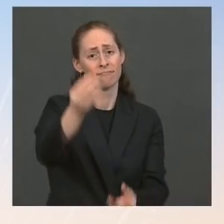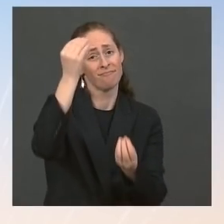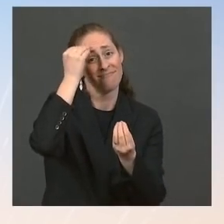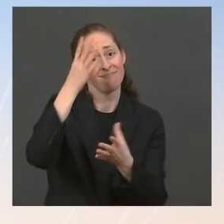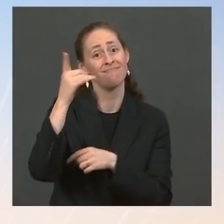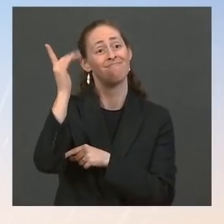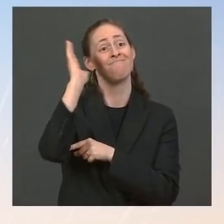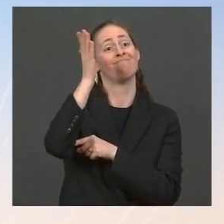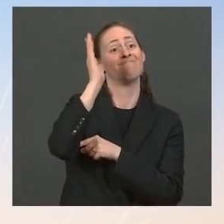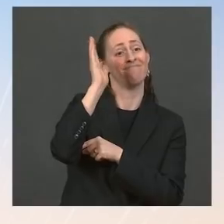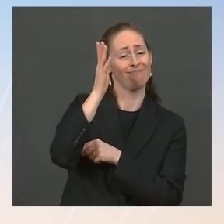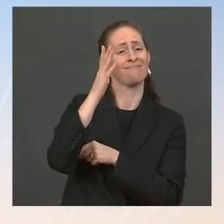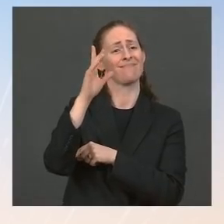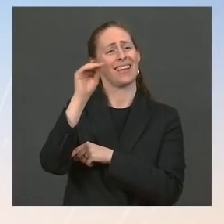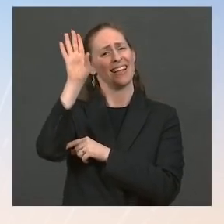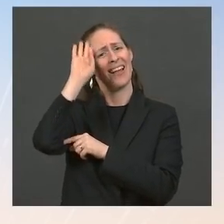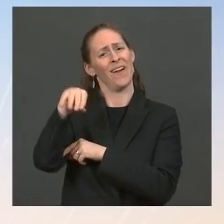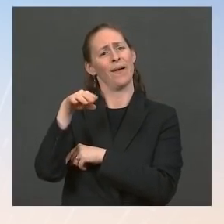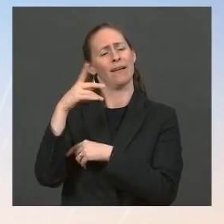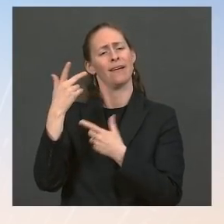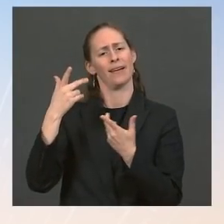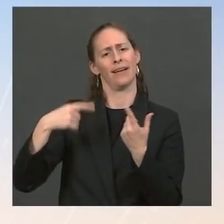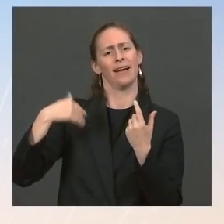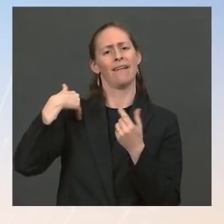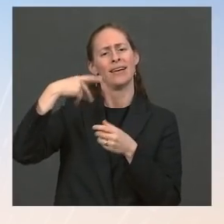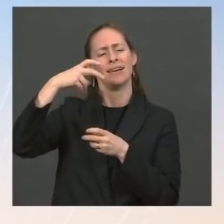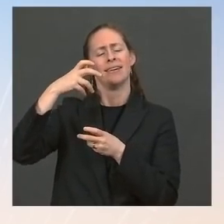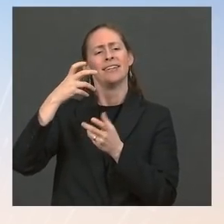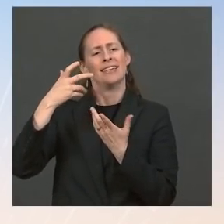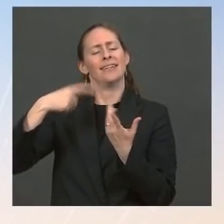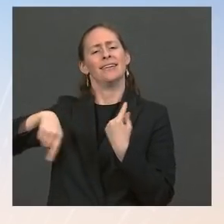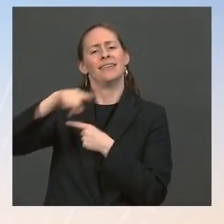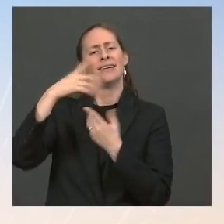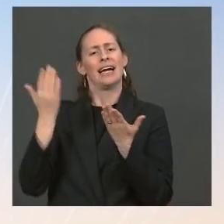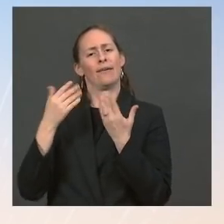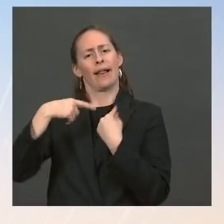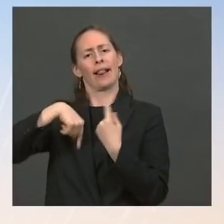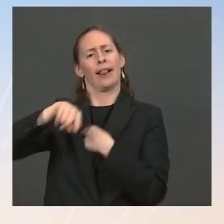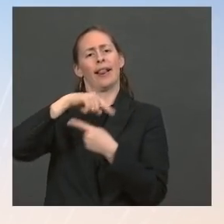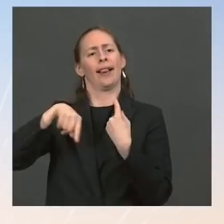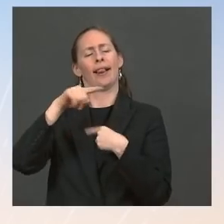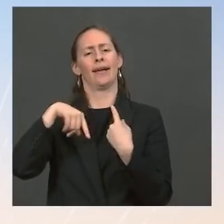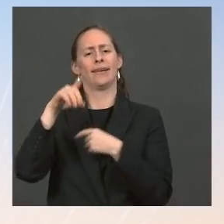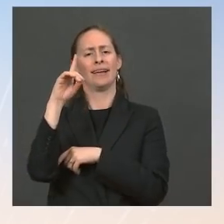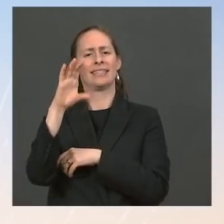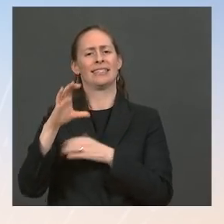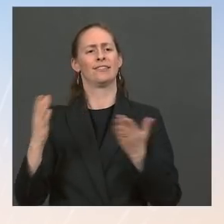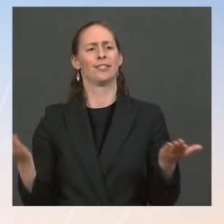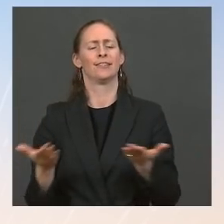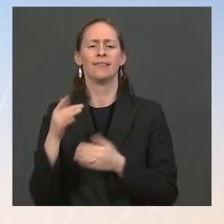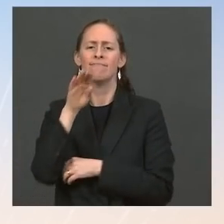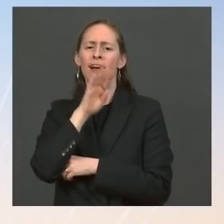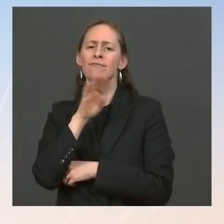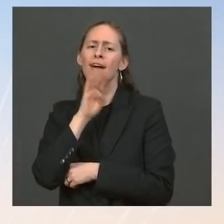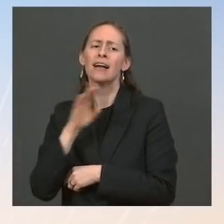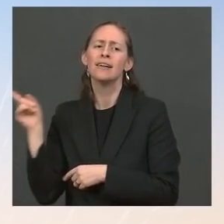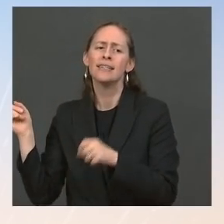and by the infighting that we've seen in Washington over the last couple of months. He's tired of it too, and that he knows